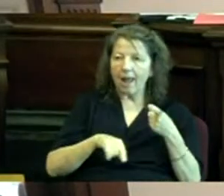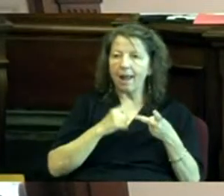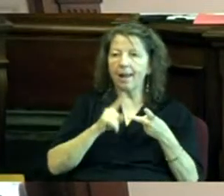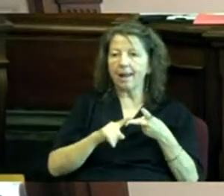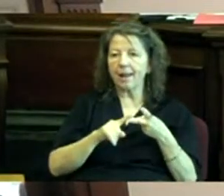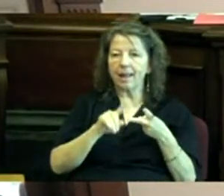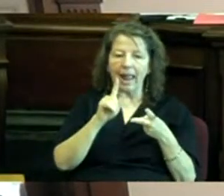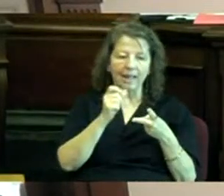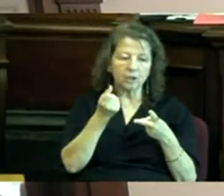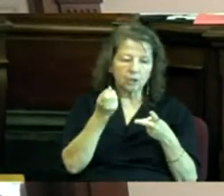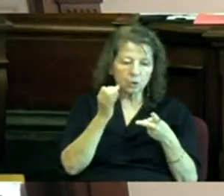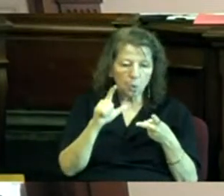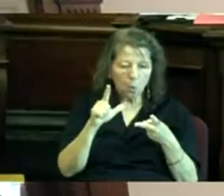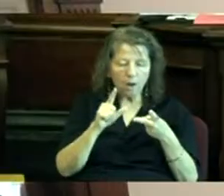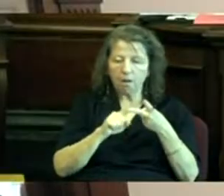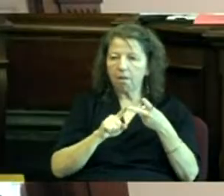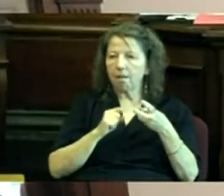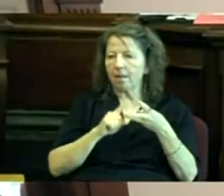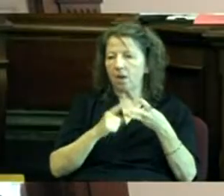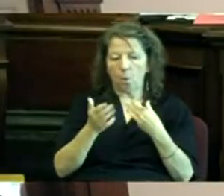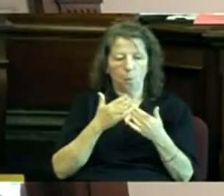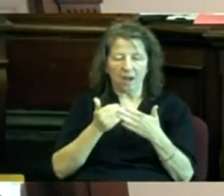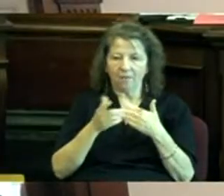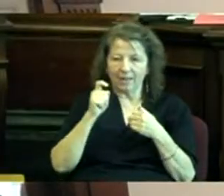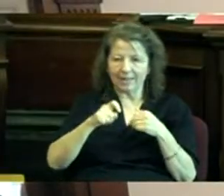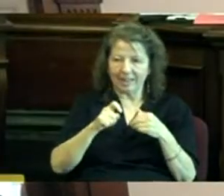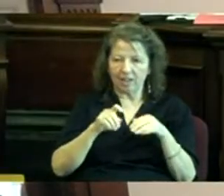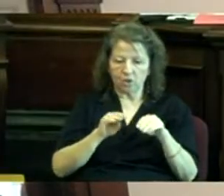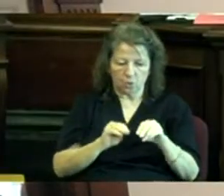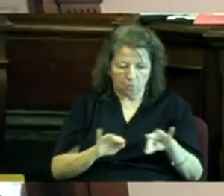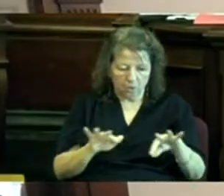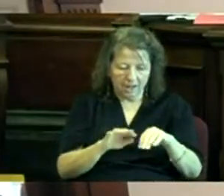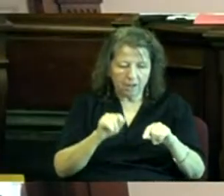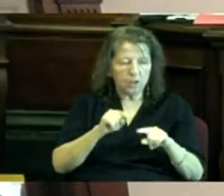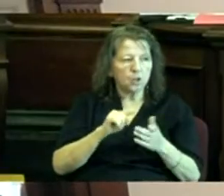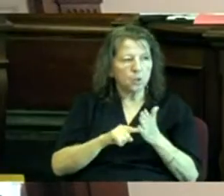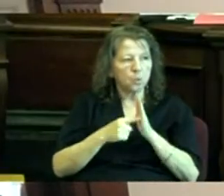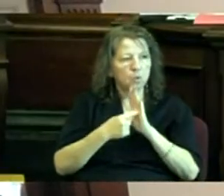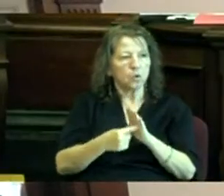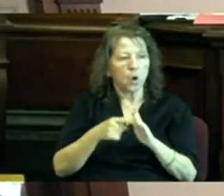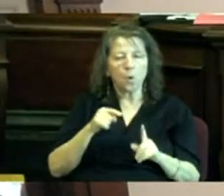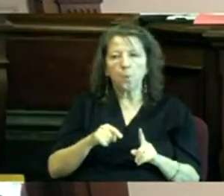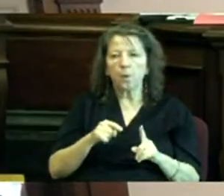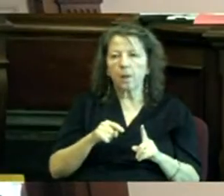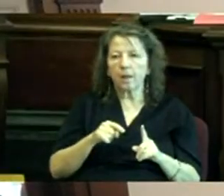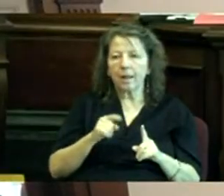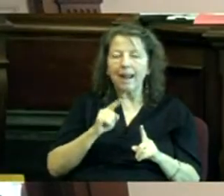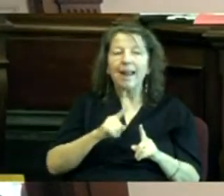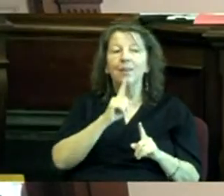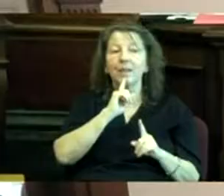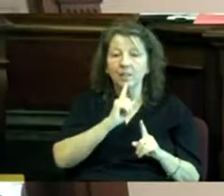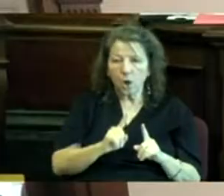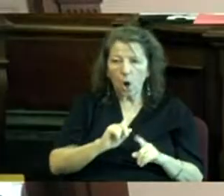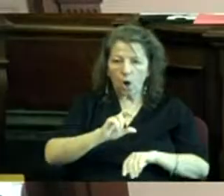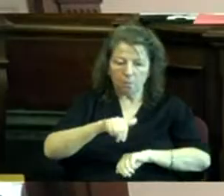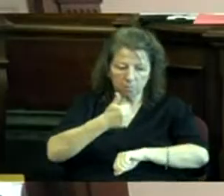biome. So this would include fungi and very well amended soil